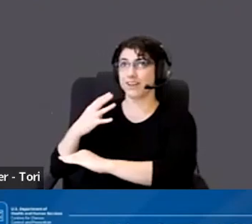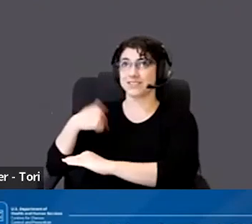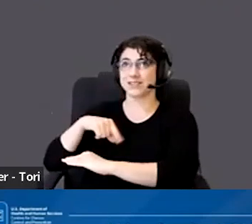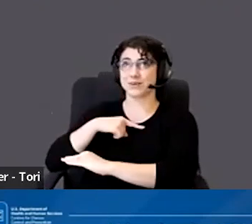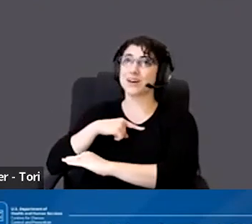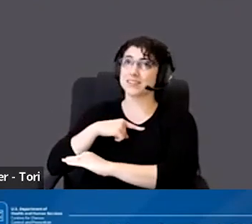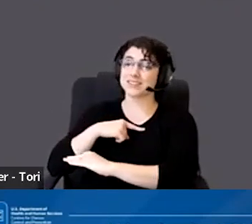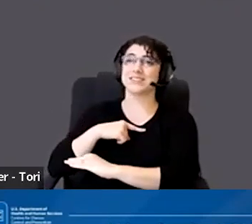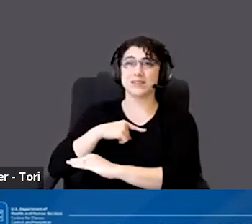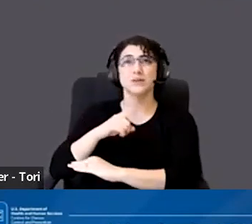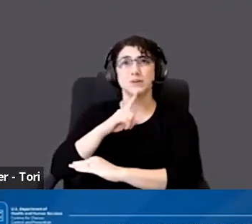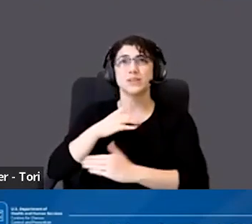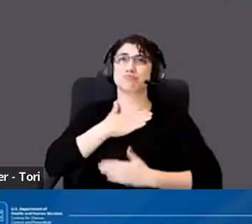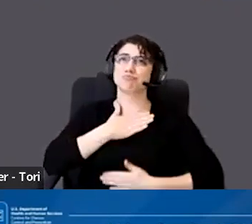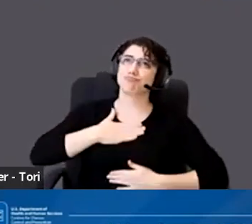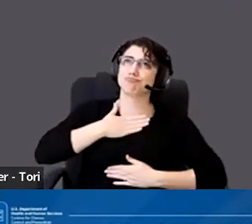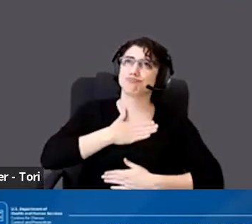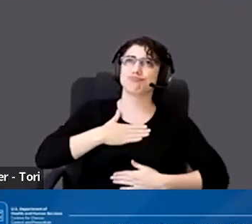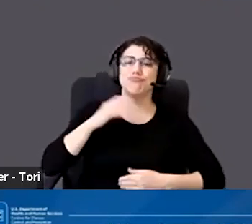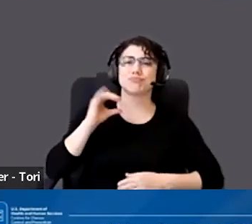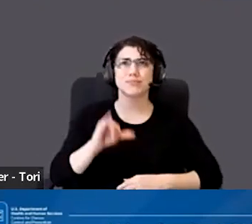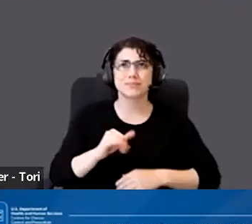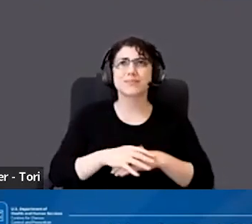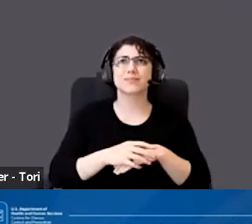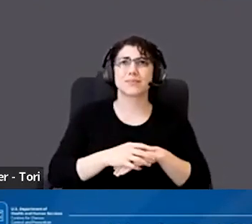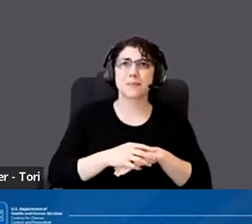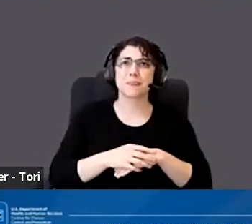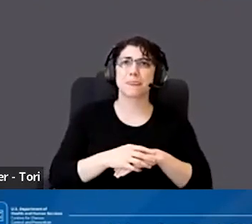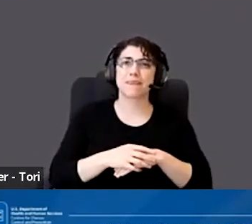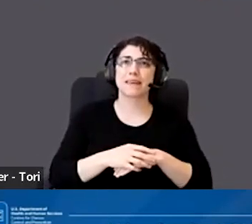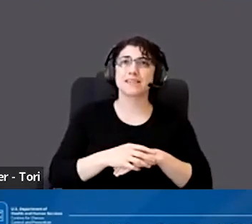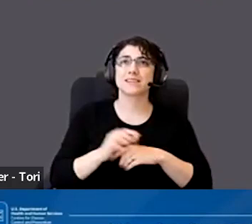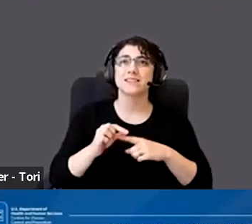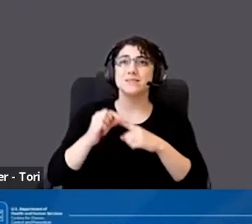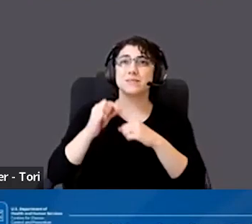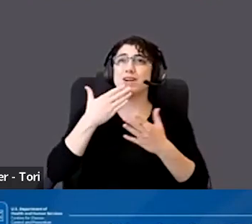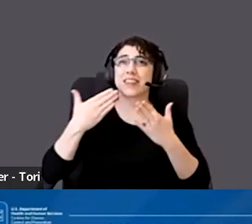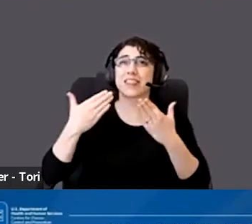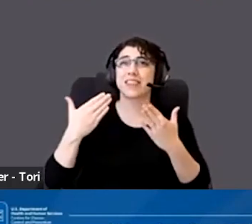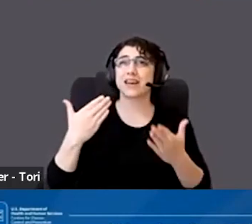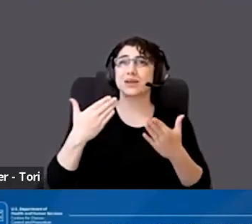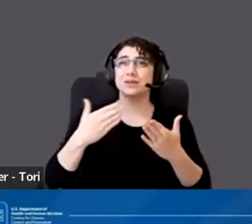So we greatly appreciate that. A special thank you to the -- those of you who have agreed